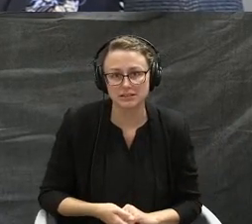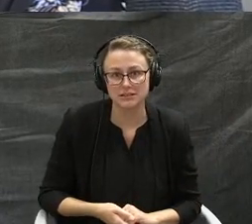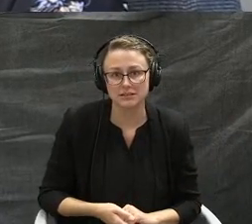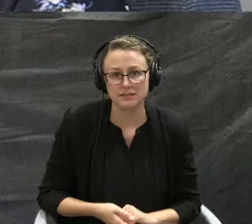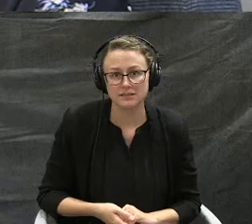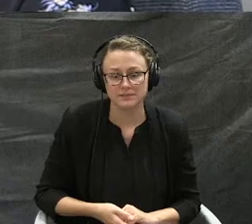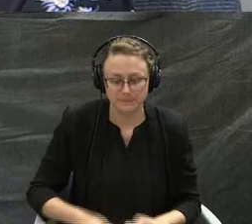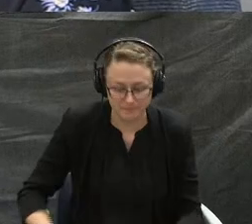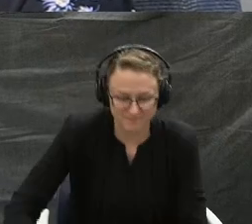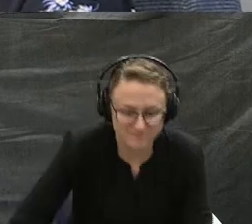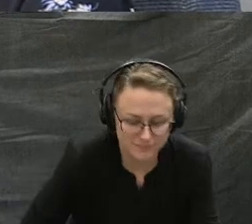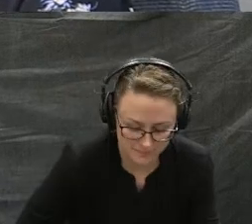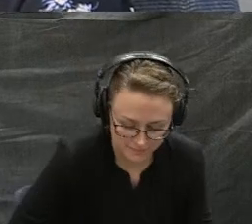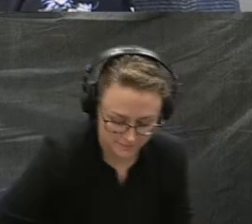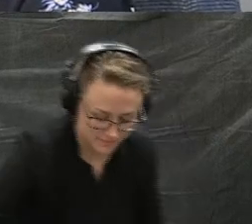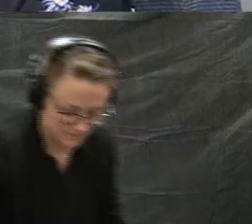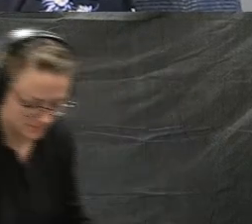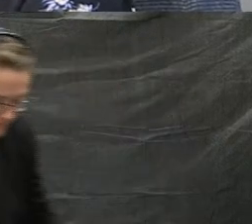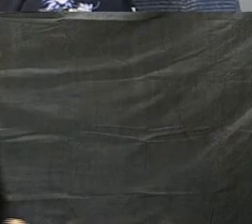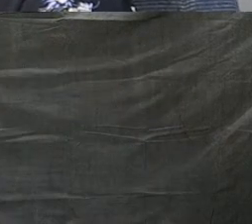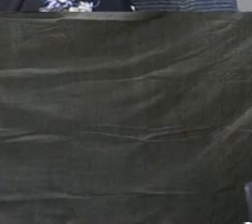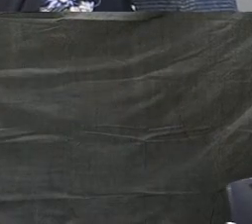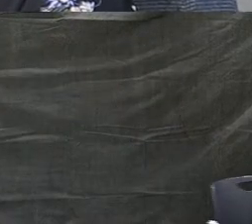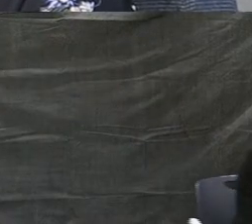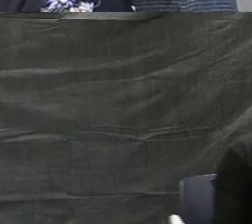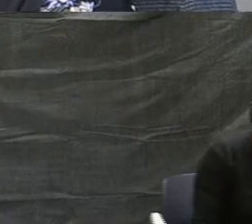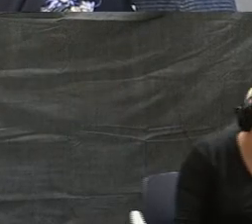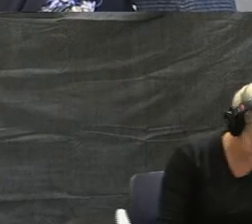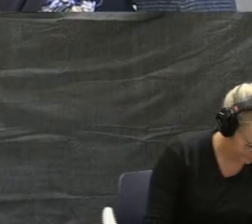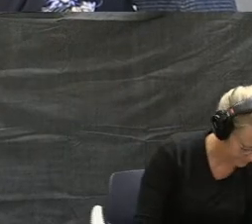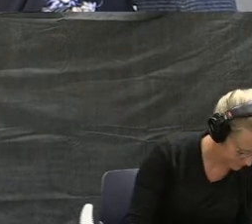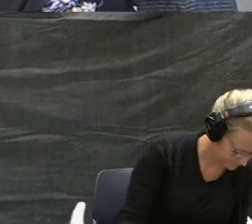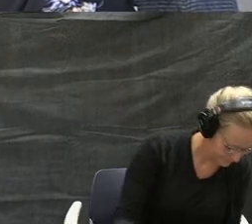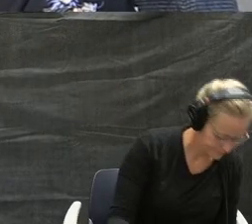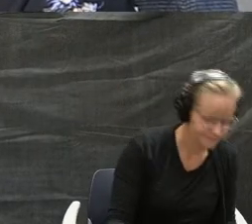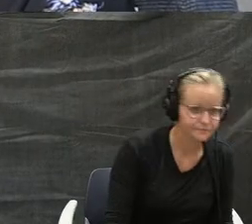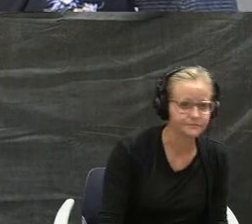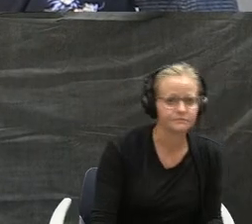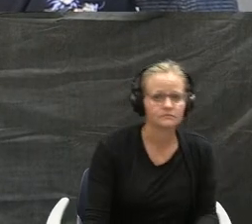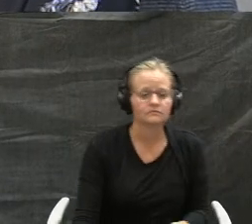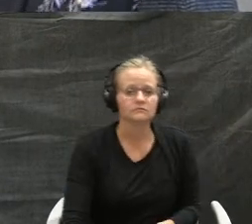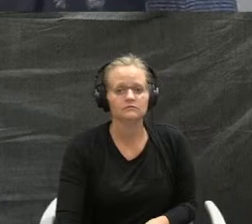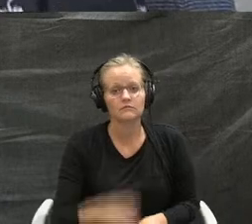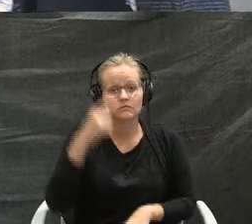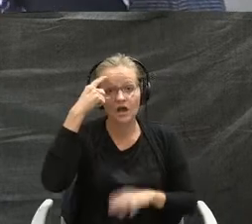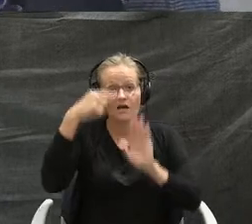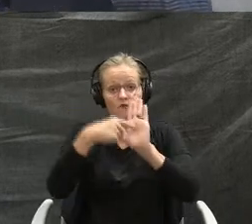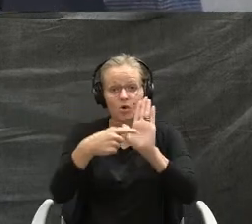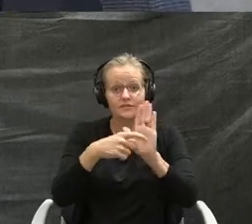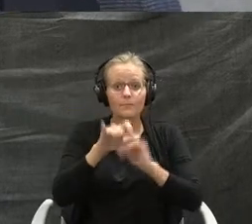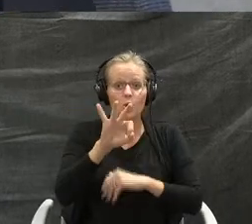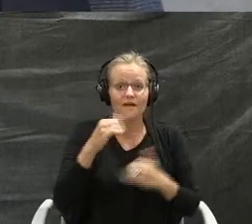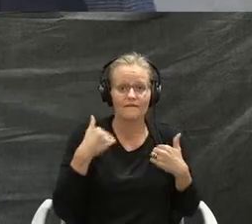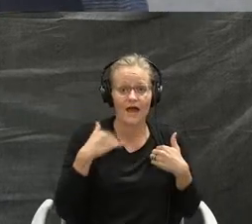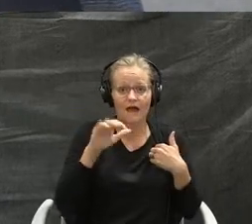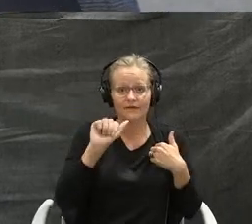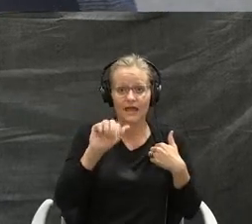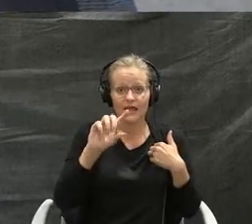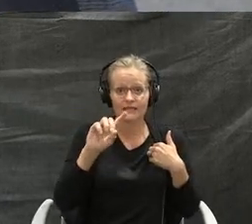For example, due to ADHD, lack of executive or cognitive function, etc. What is special precaution for these kids for